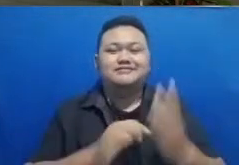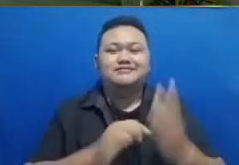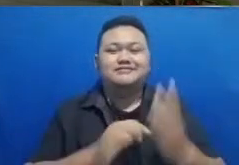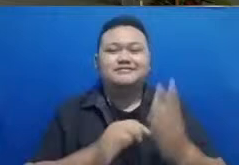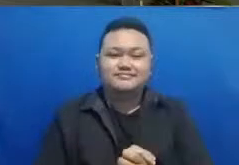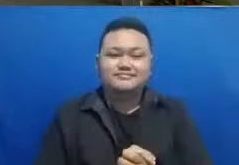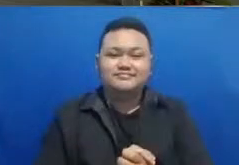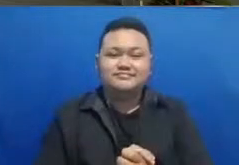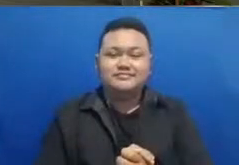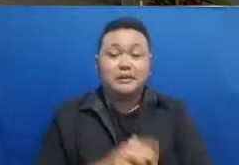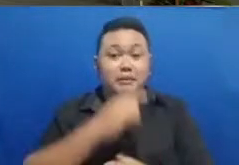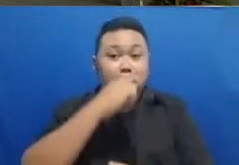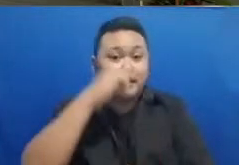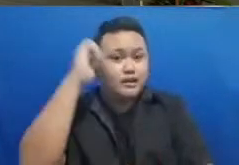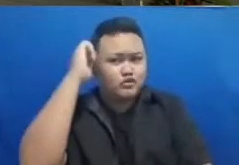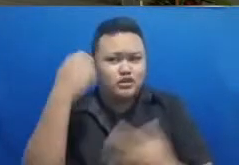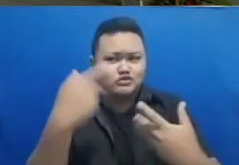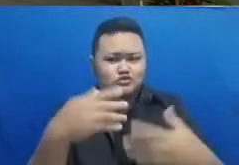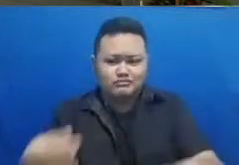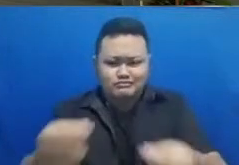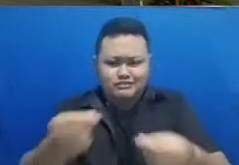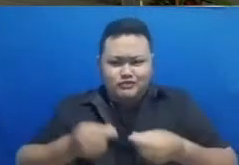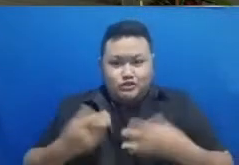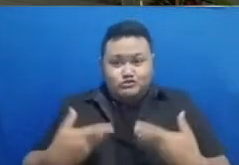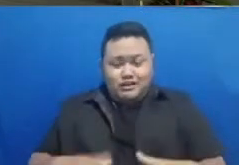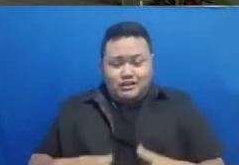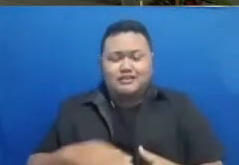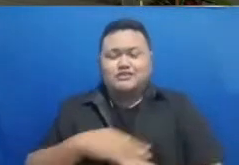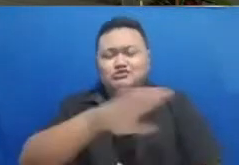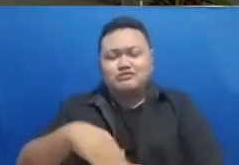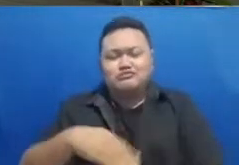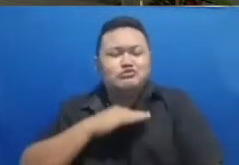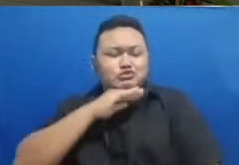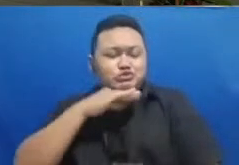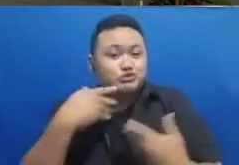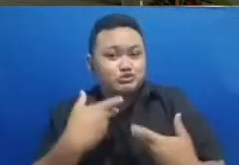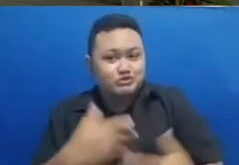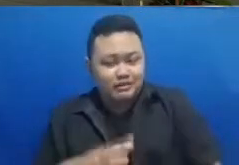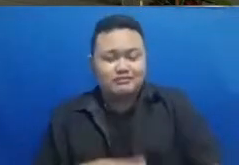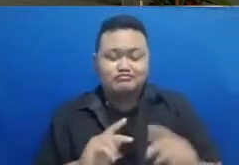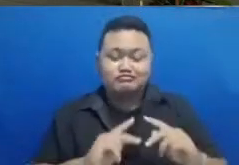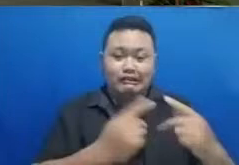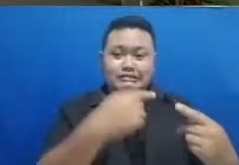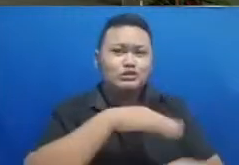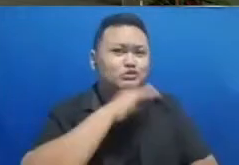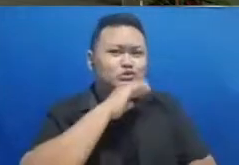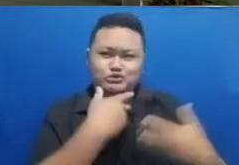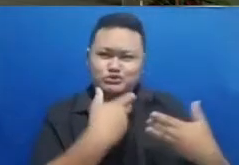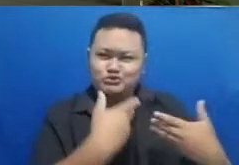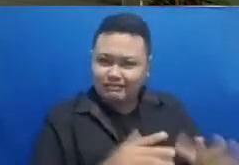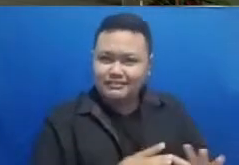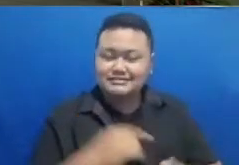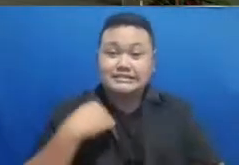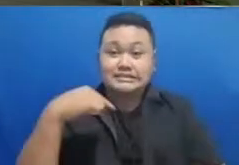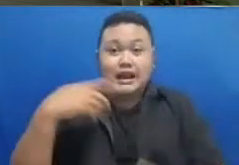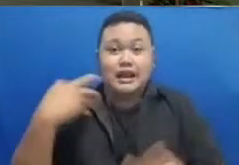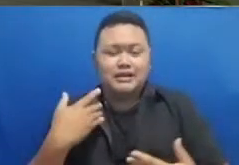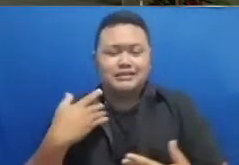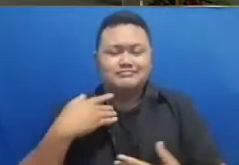this class here we will practice a lot and also learn things related to